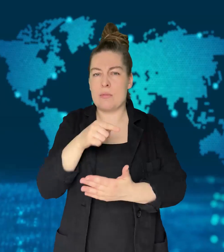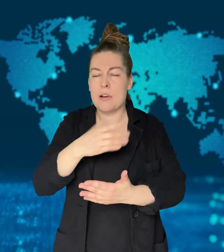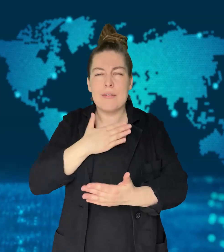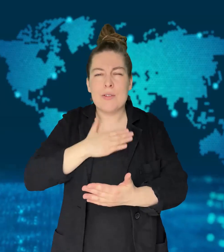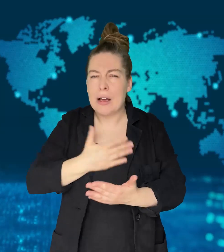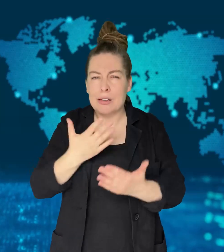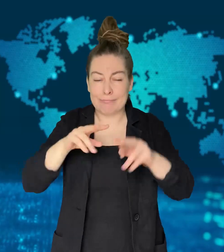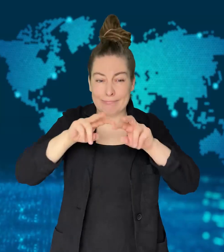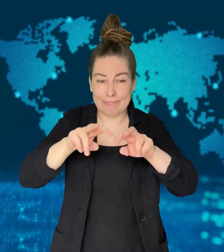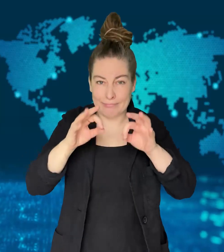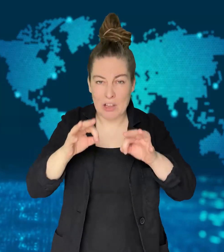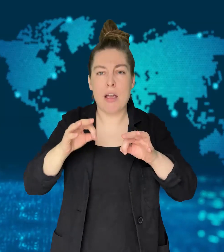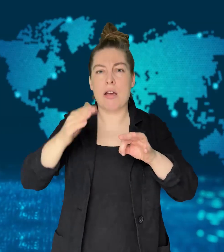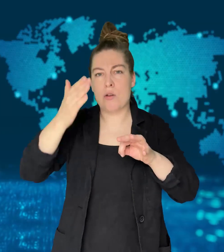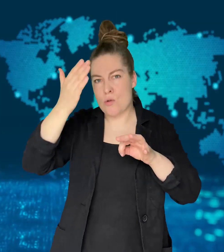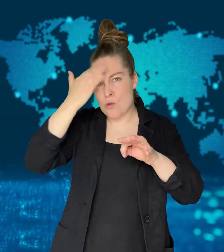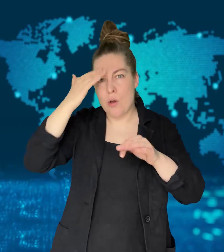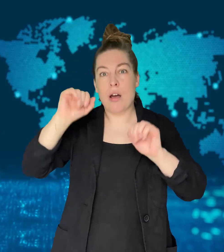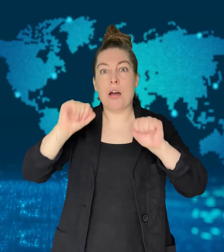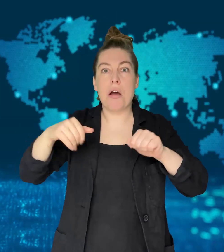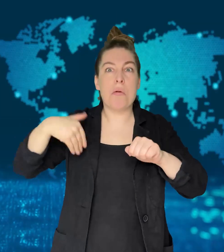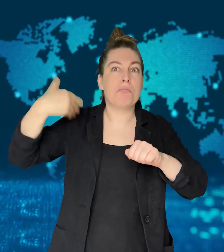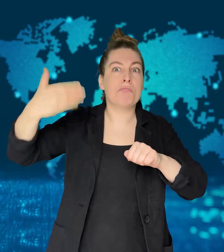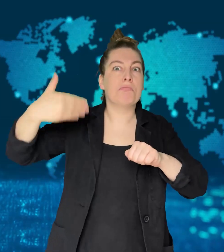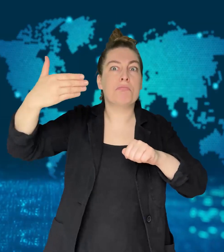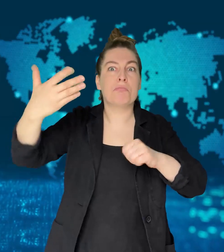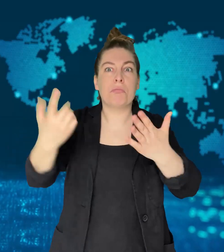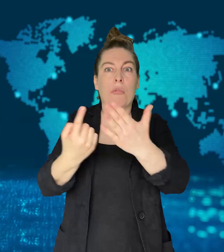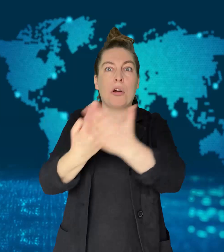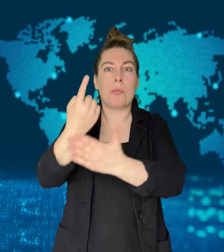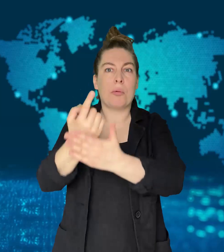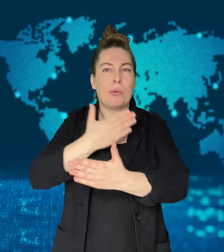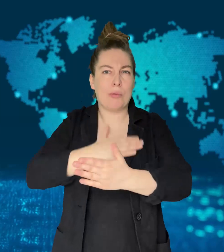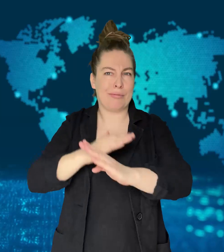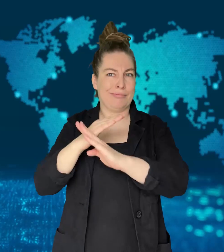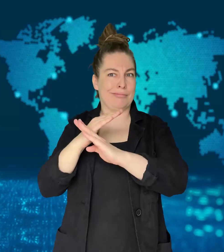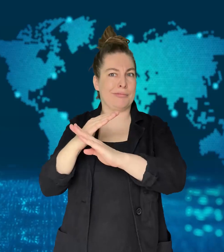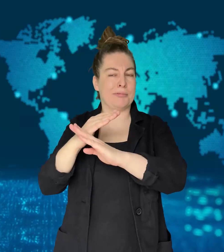problems in the future.